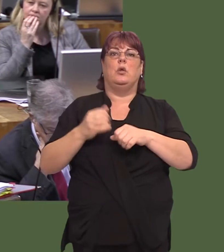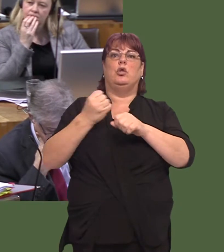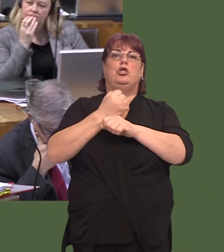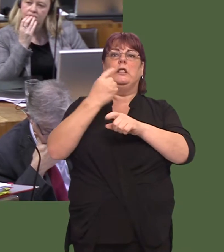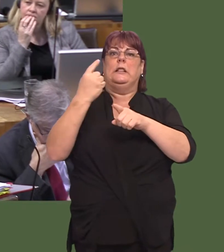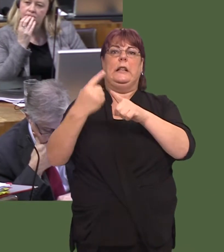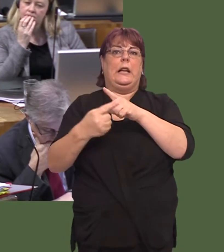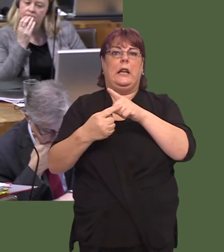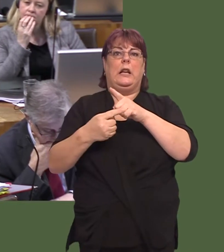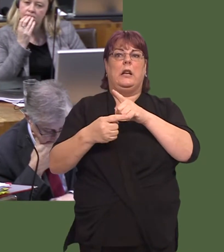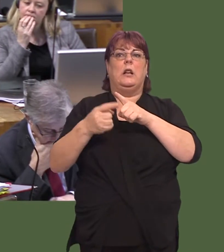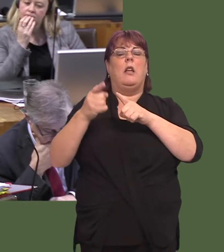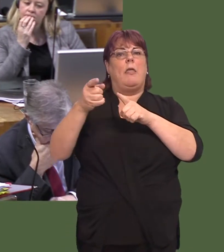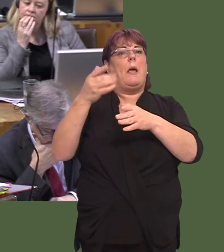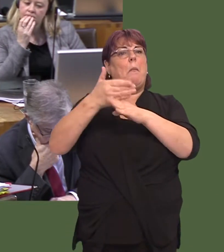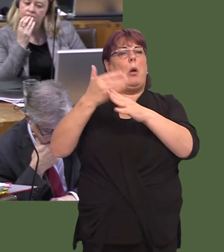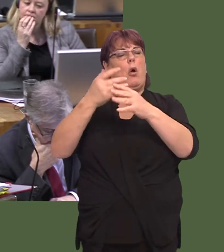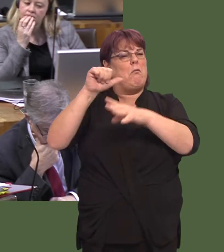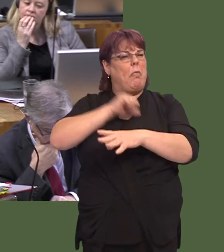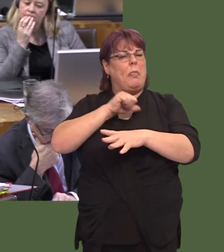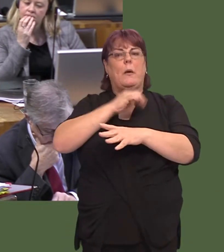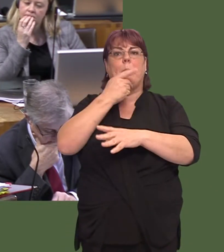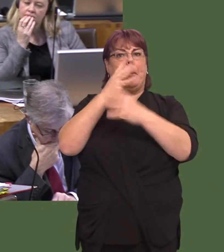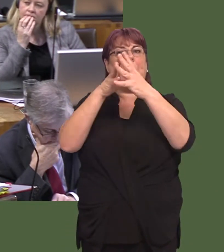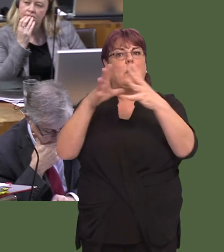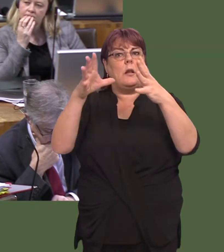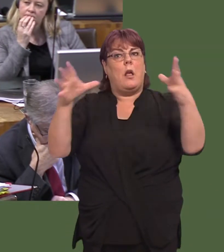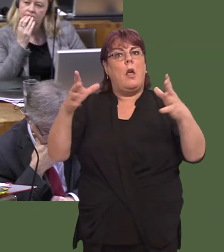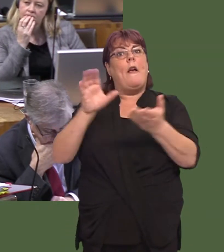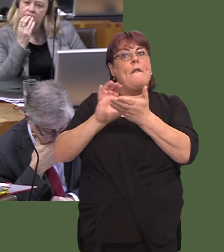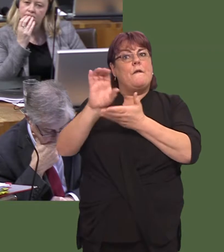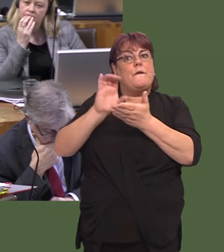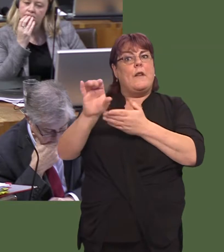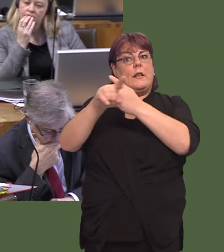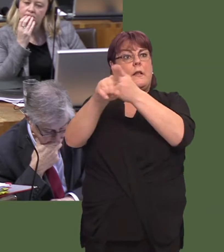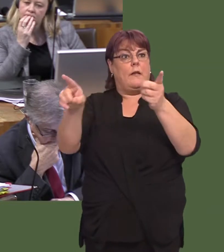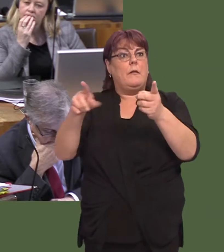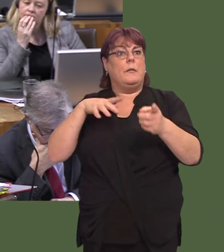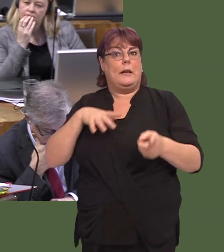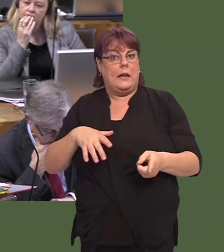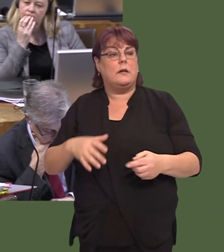who employ thousands of people in Wales. So, we must maintain an emphasis on attracting foreign investment.